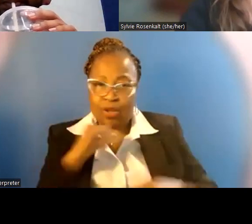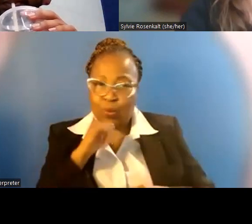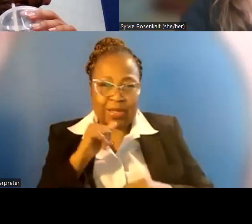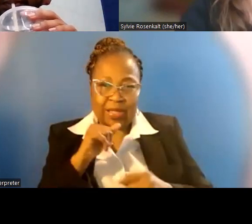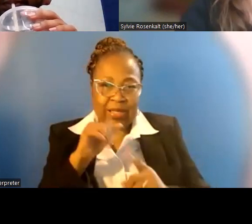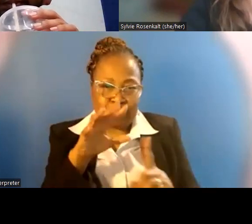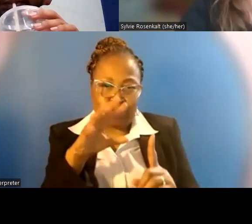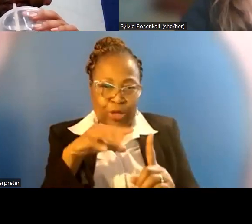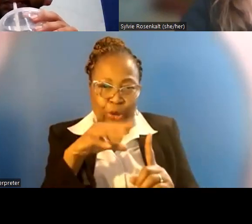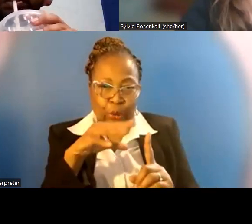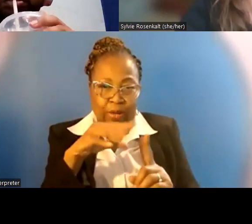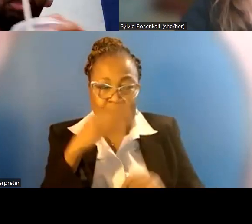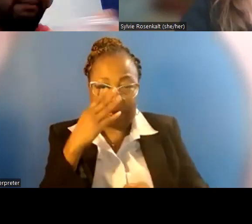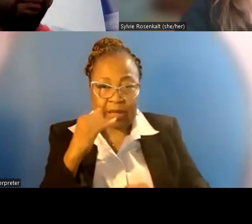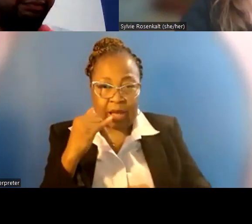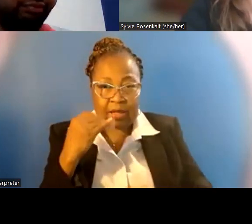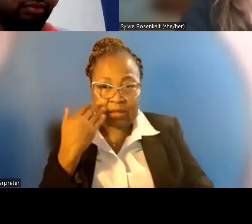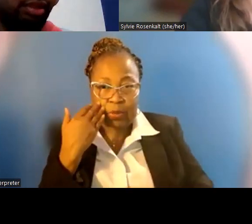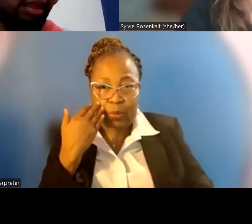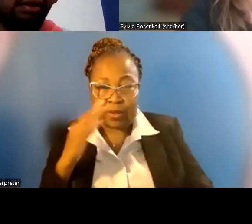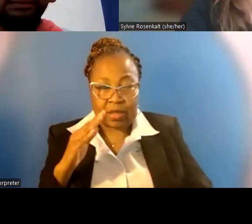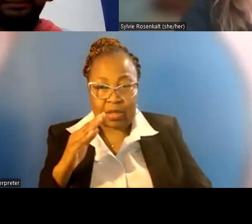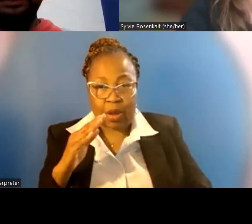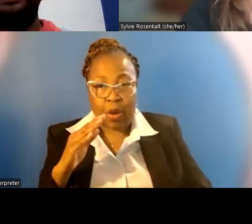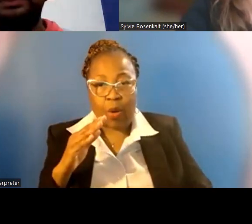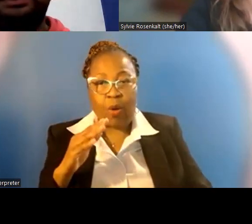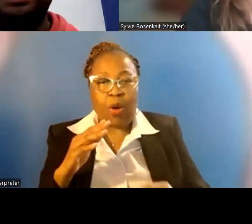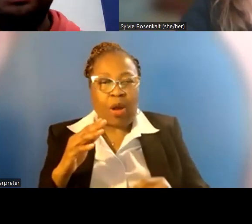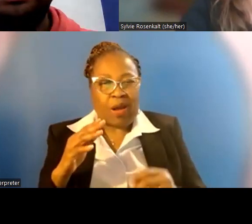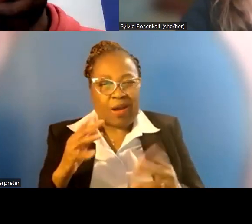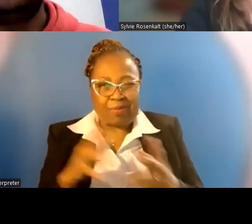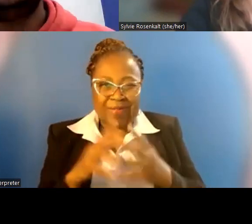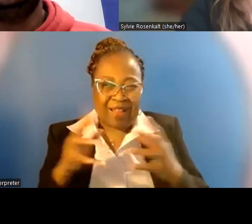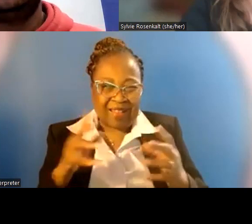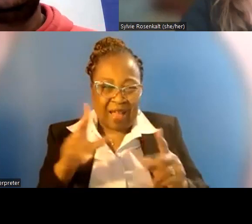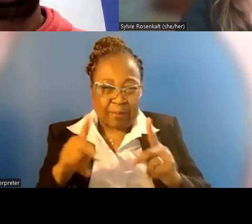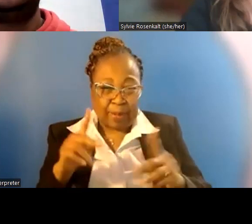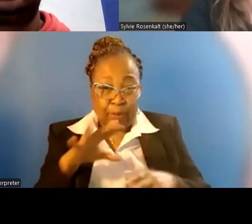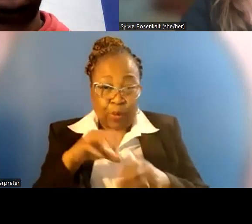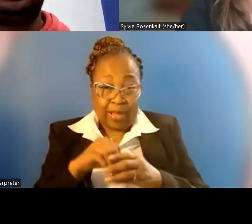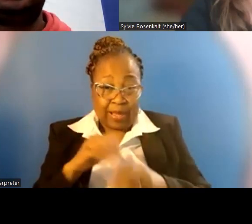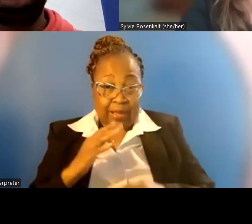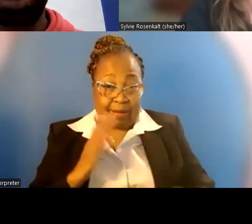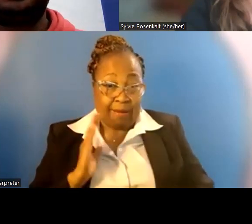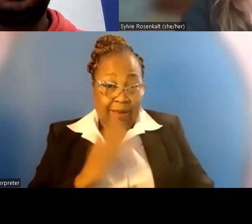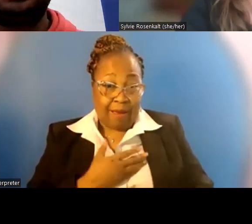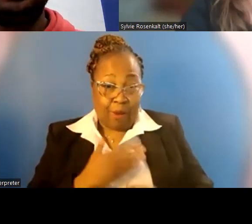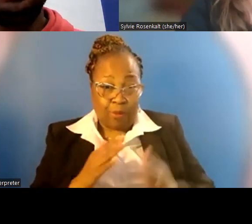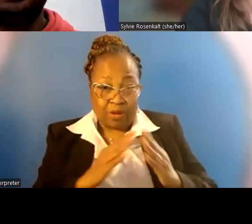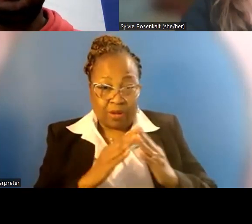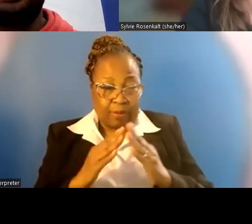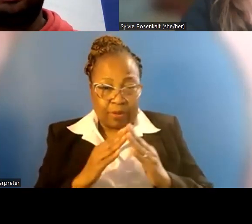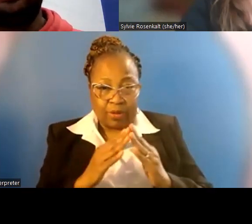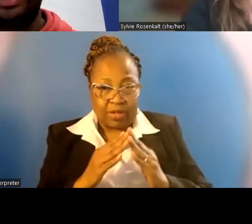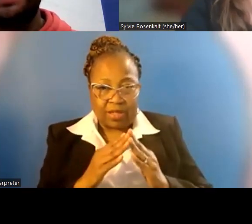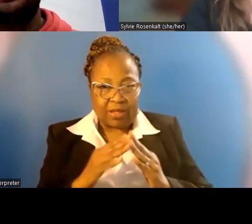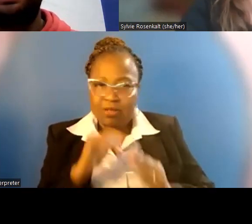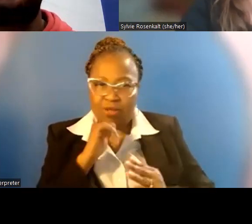that that's not something that a lot of people in our community happen to be comfortable with.